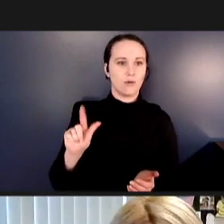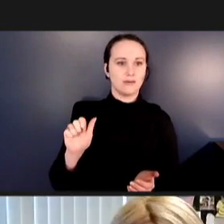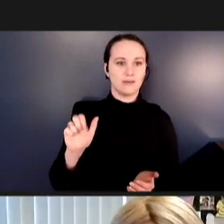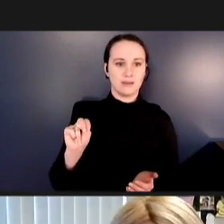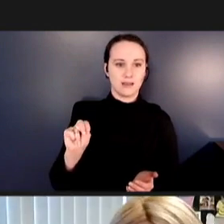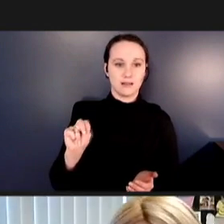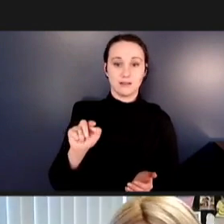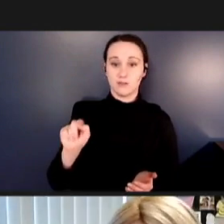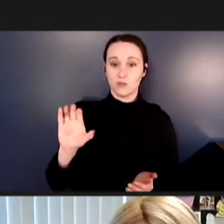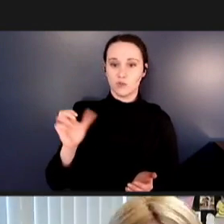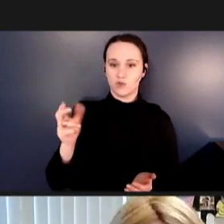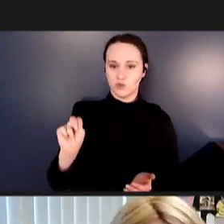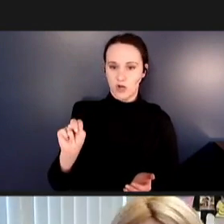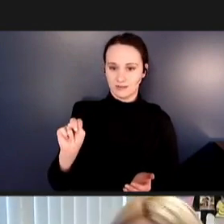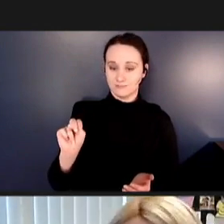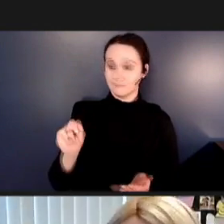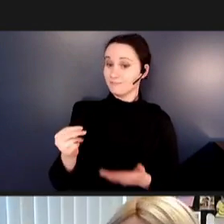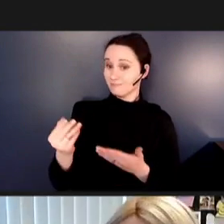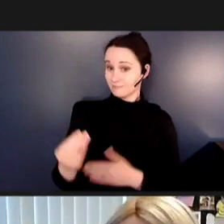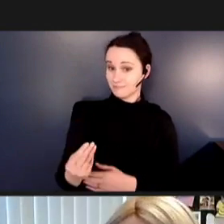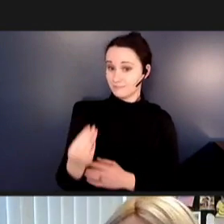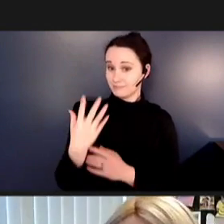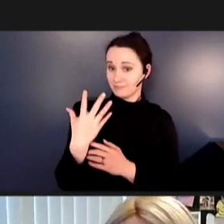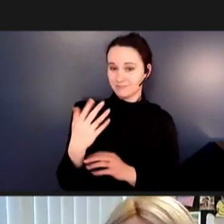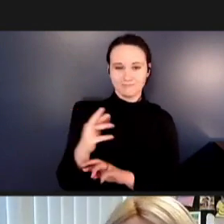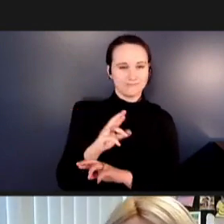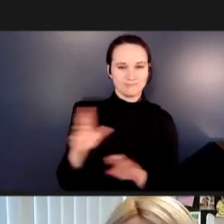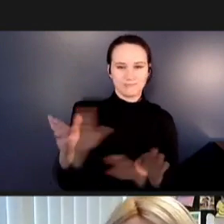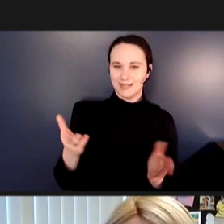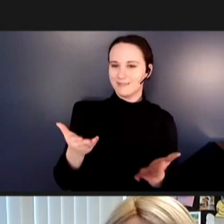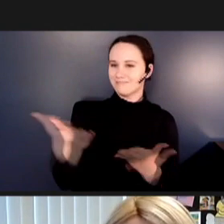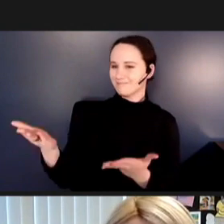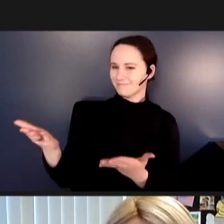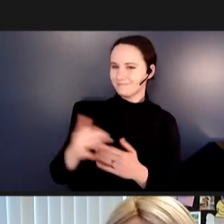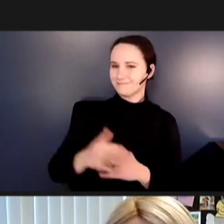Doctor Olsen-Chen, I see you on the video. Your slides are up. You have the floor.